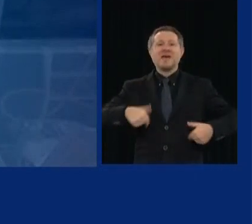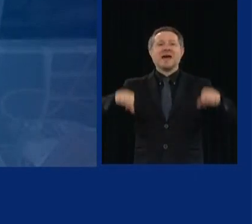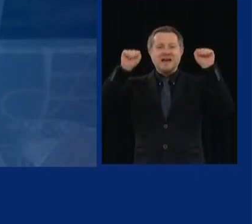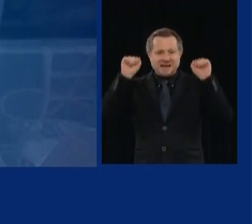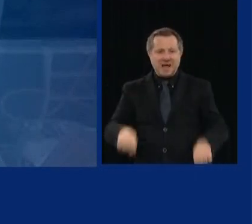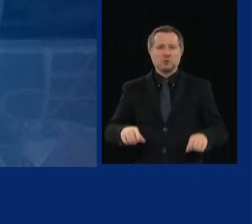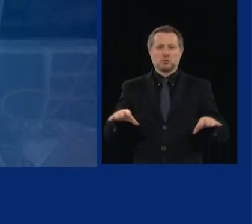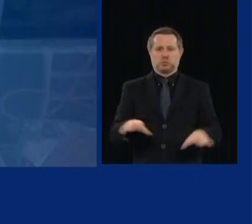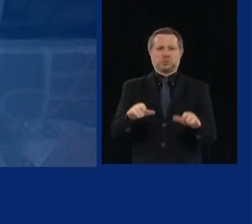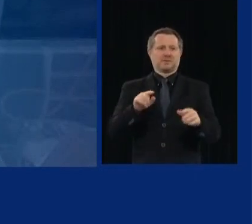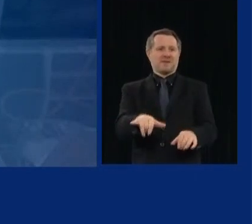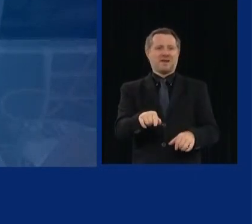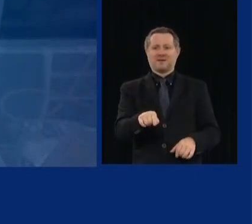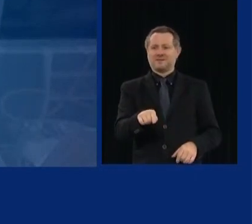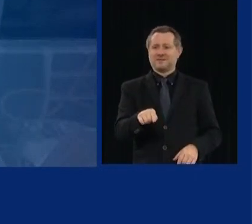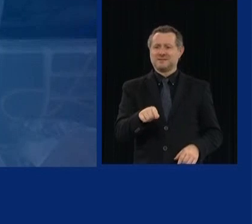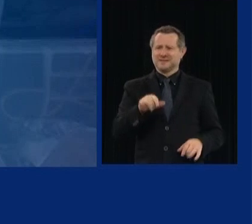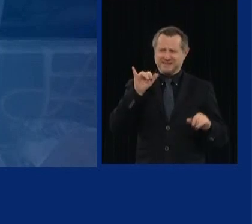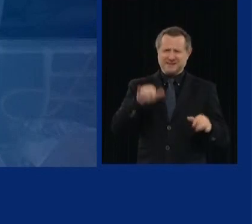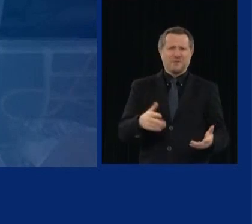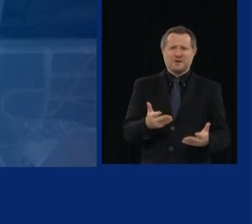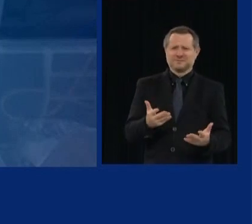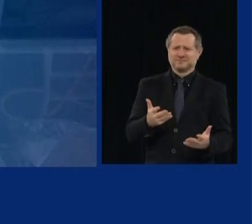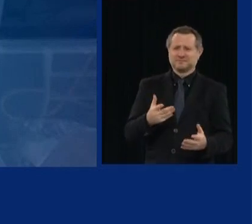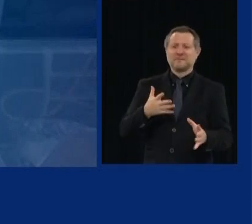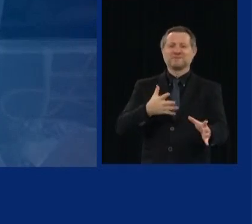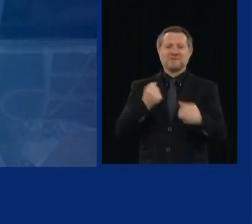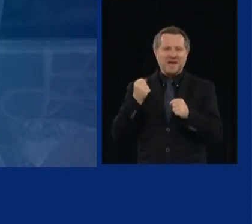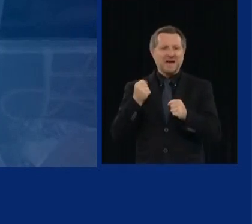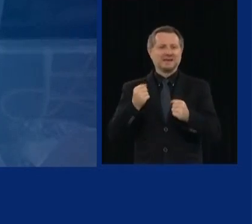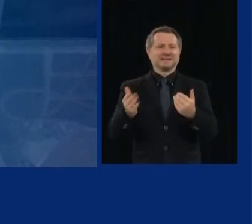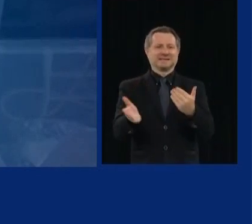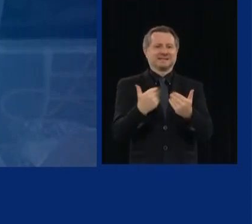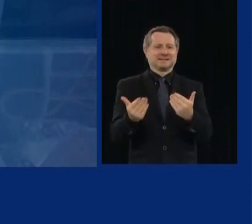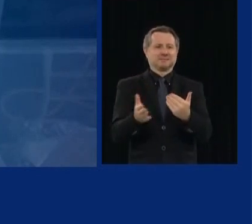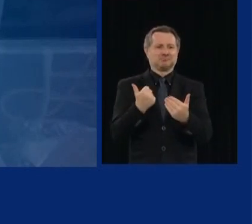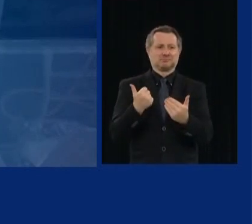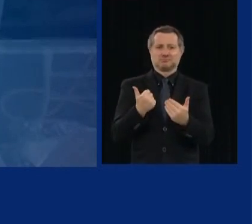IT IS SO FAST AND SO EASY THAT EVEN A GOVERNOR CAN TAKE THIS